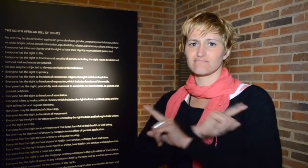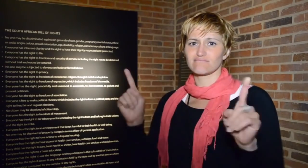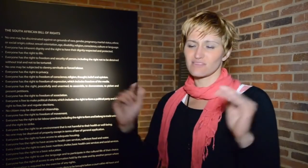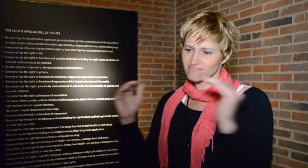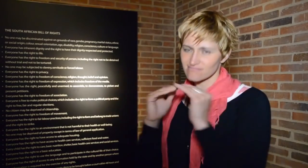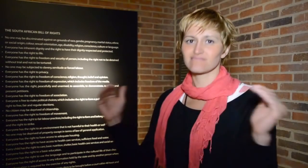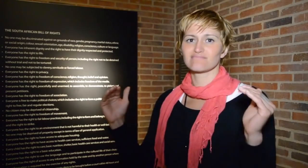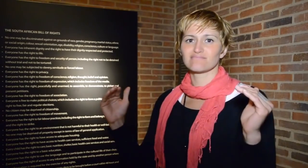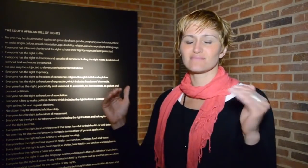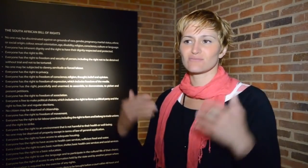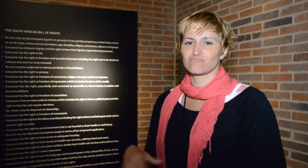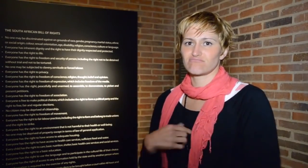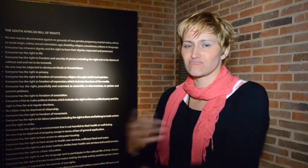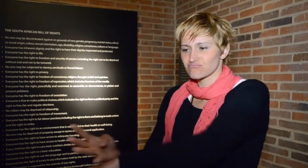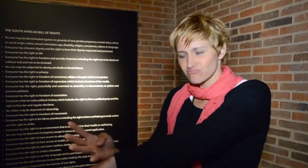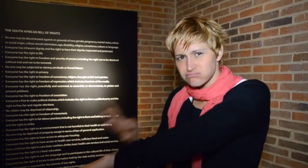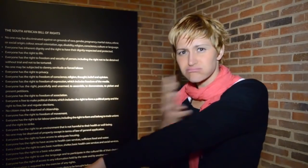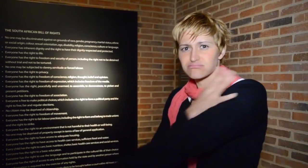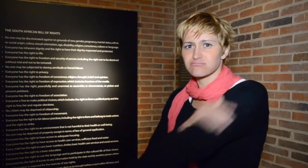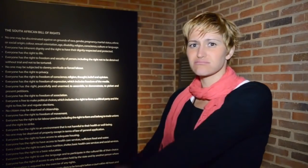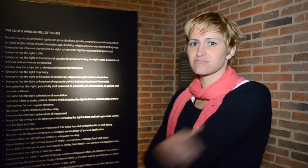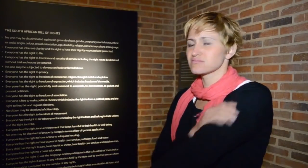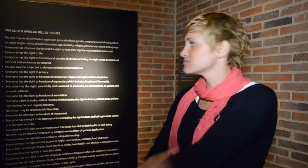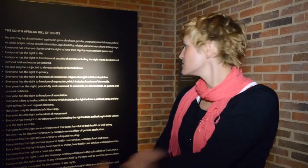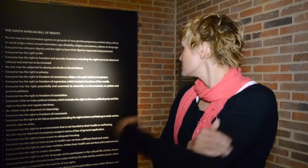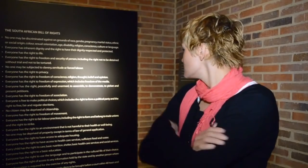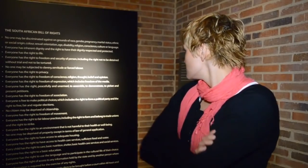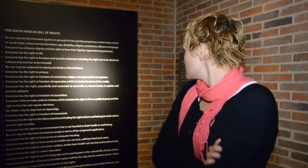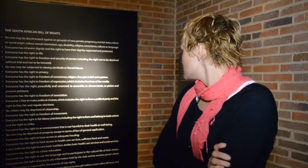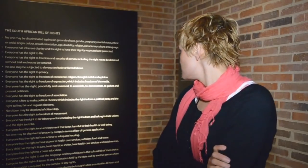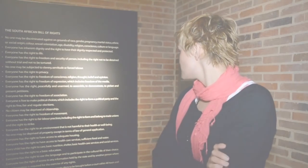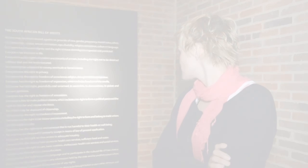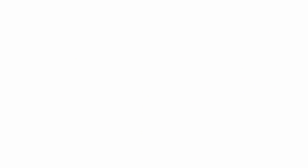Africa has the exact equal rights, and it far exceeds any other country’s bill of rights.